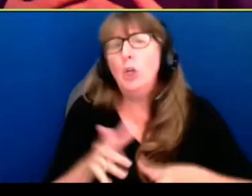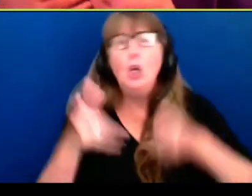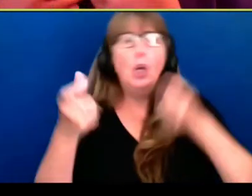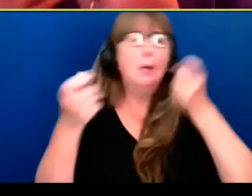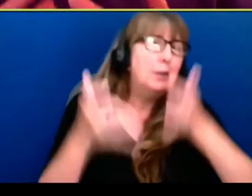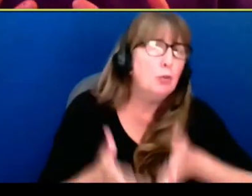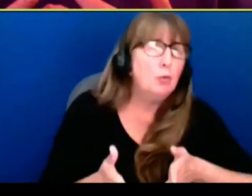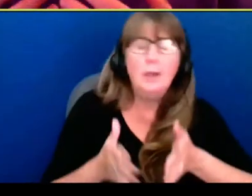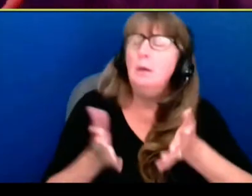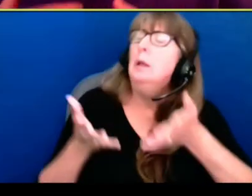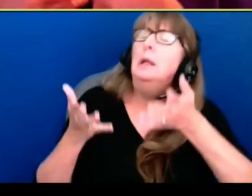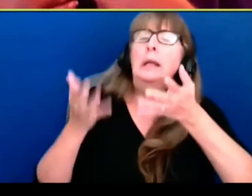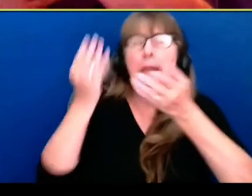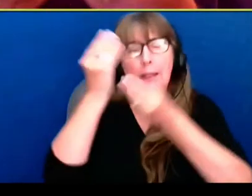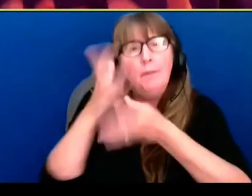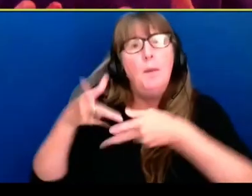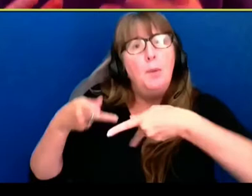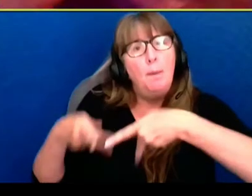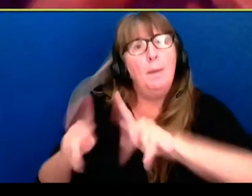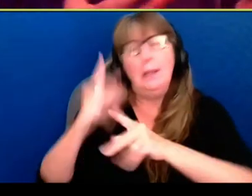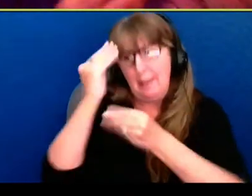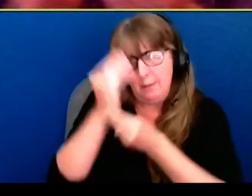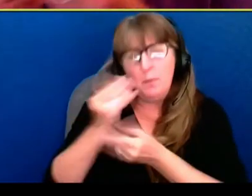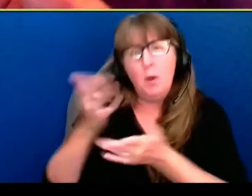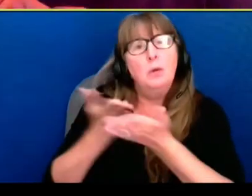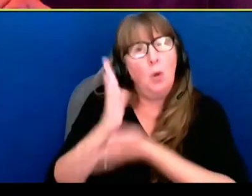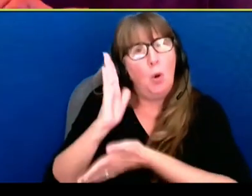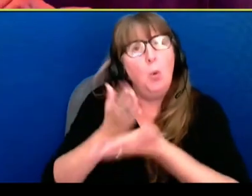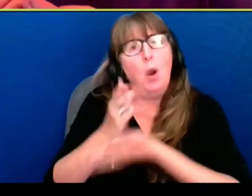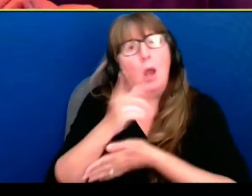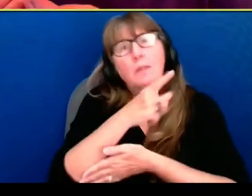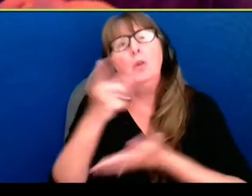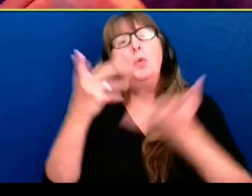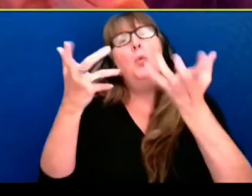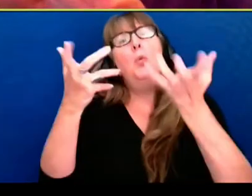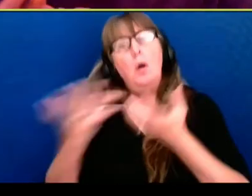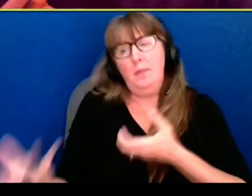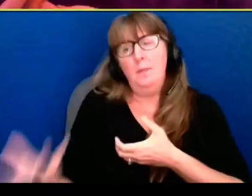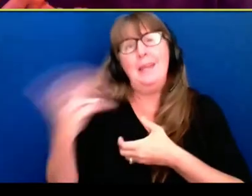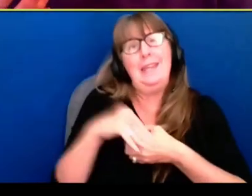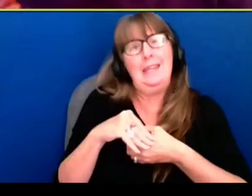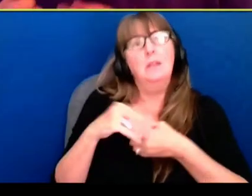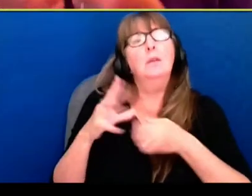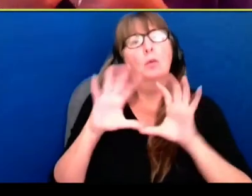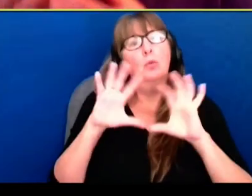give them permission. Let them know it's okay that you want them in the group. You want their input,